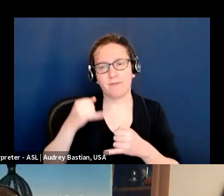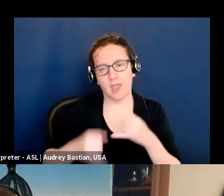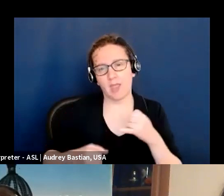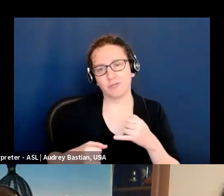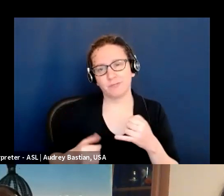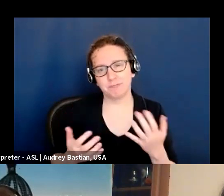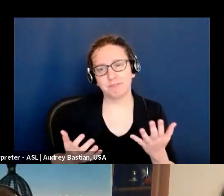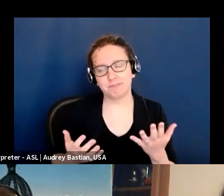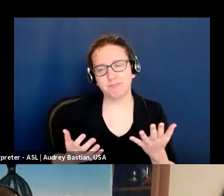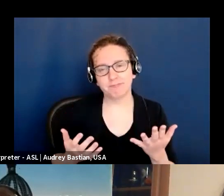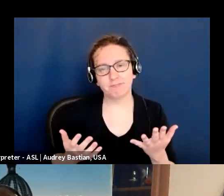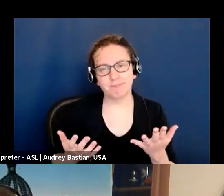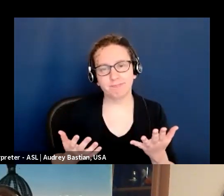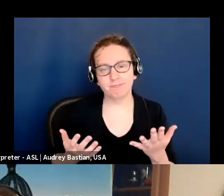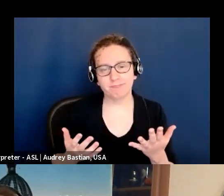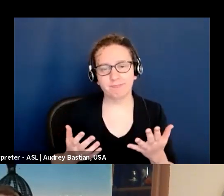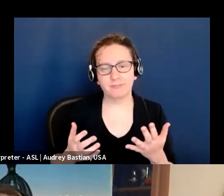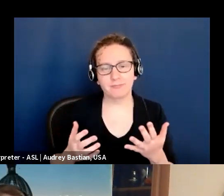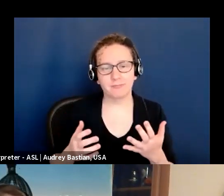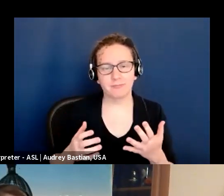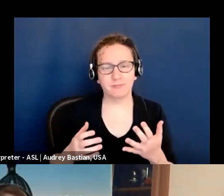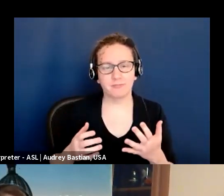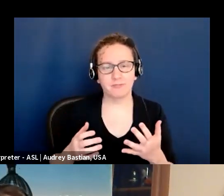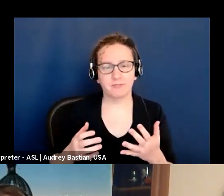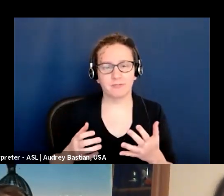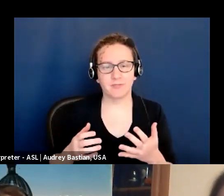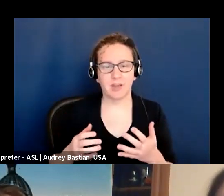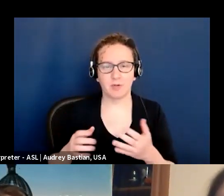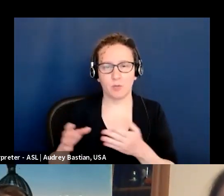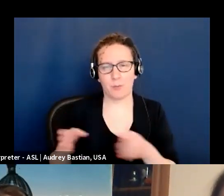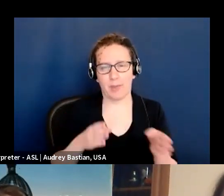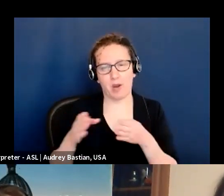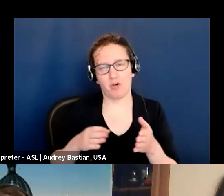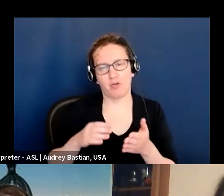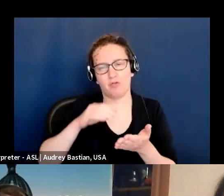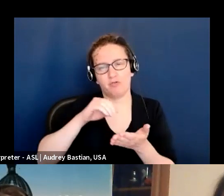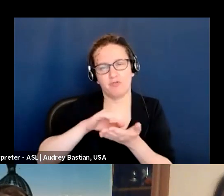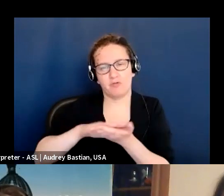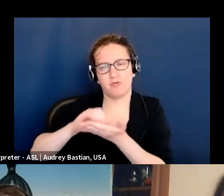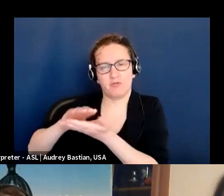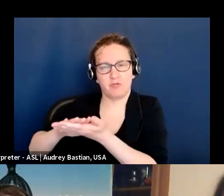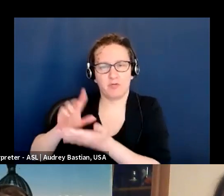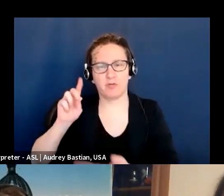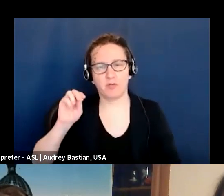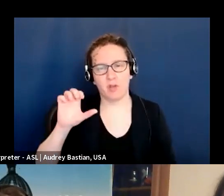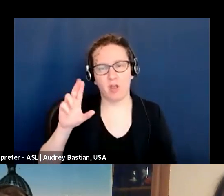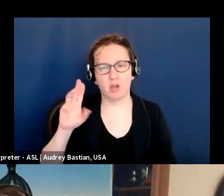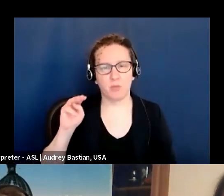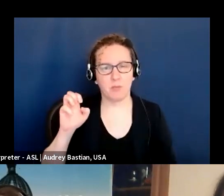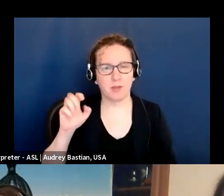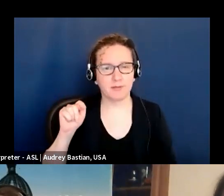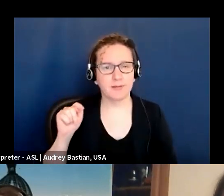just get ready, your documents. >> JUSTIN HARFORD: Great. Thank, Ana. So these